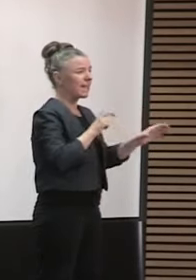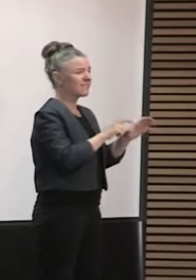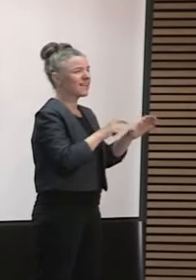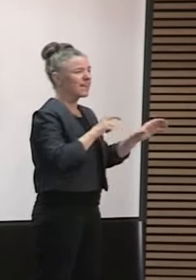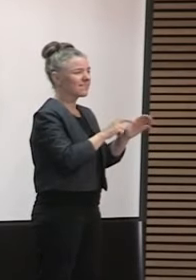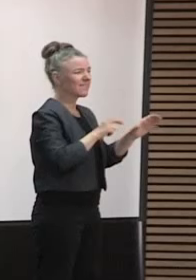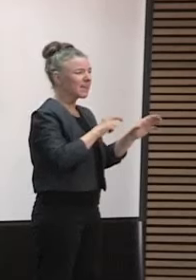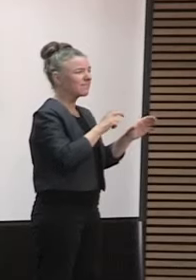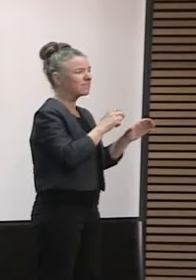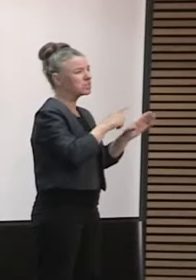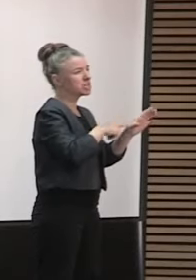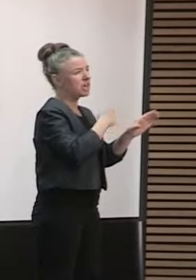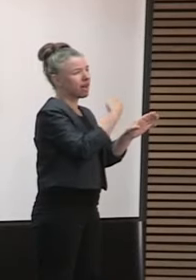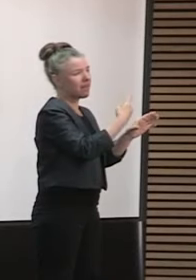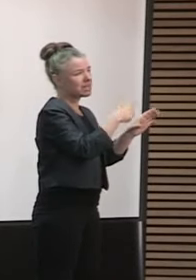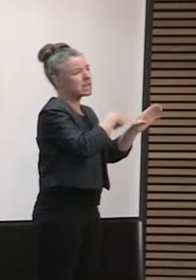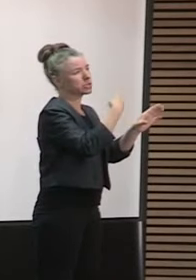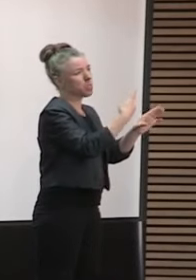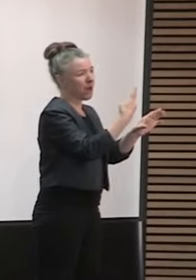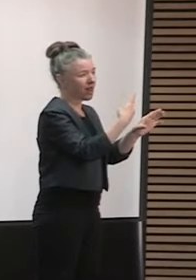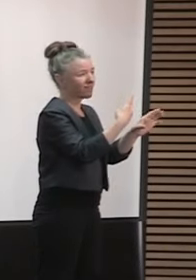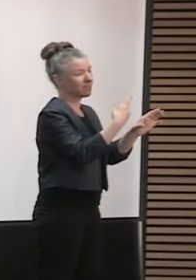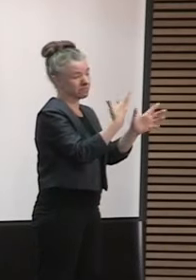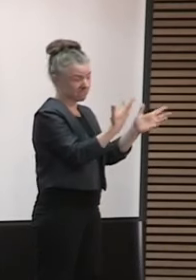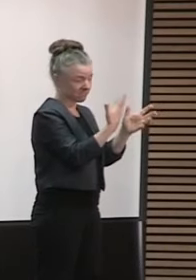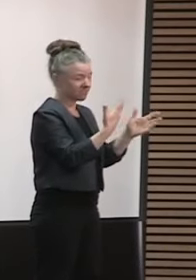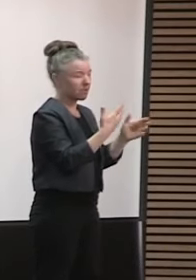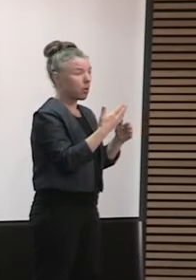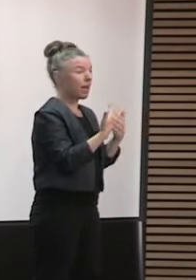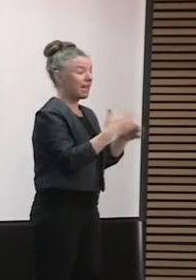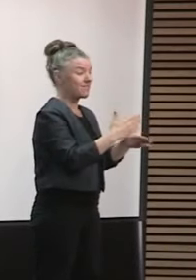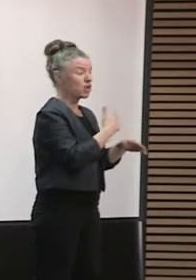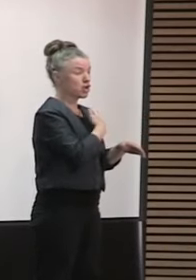and others we dropped down - I think our lowest point was